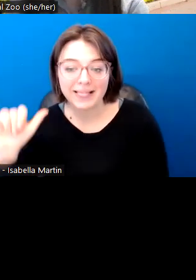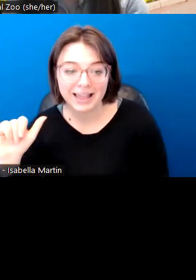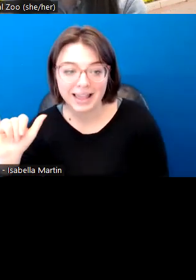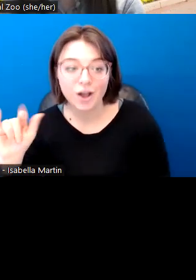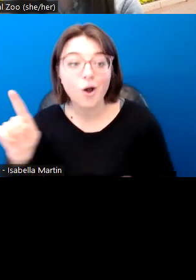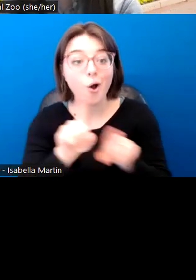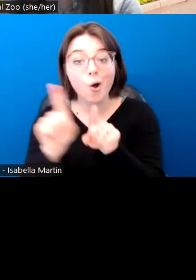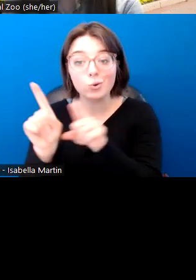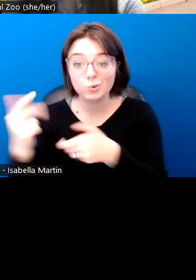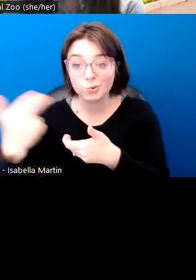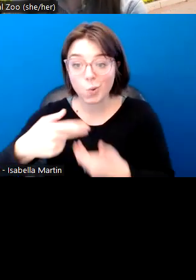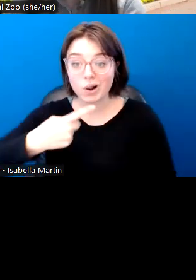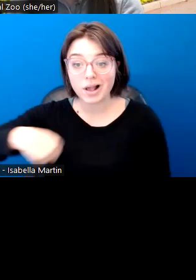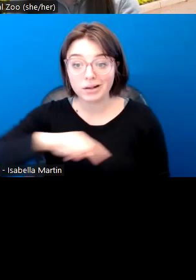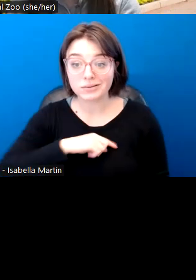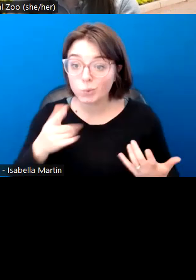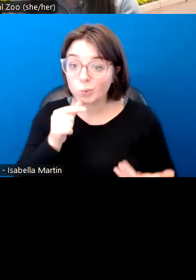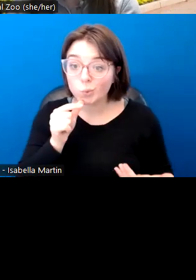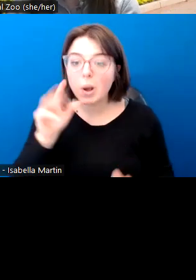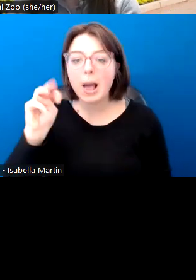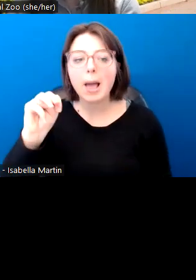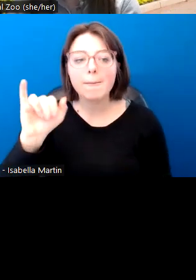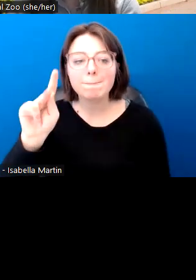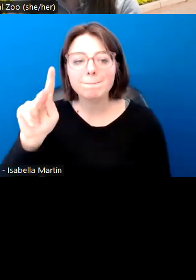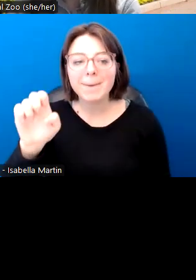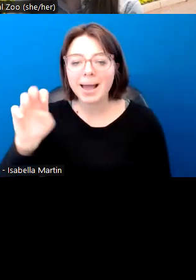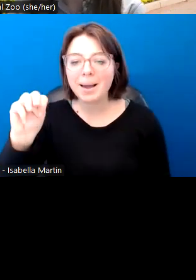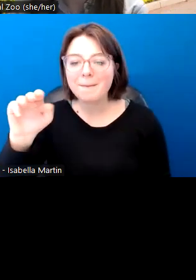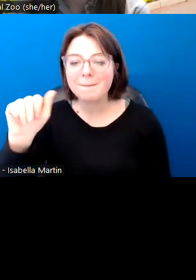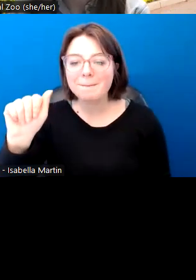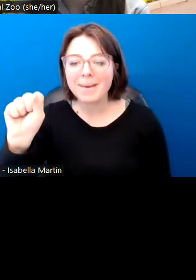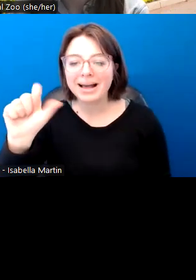Senior Nutritionist and Head of the Department of Nutrition Sciences here at the National Zoo